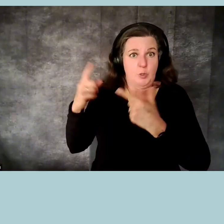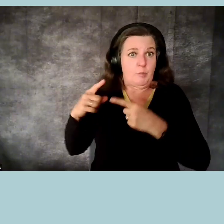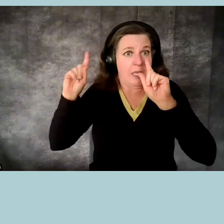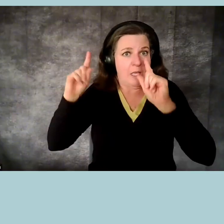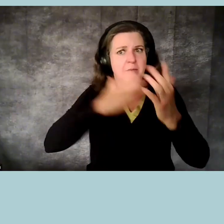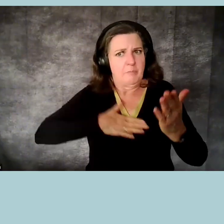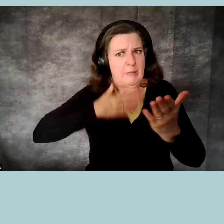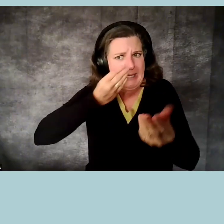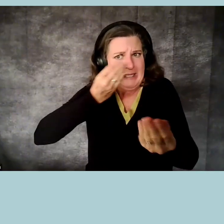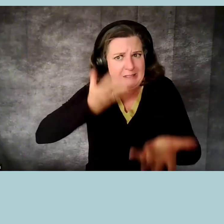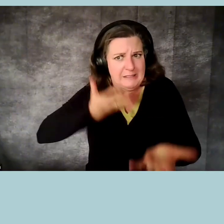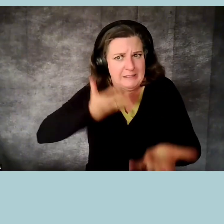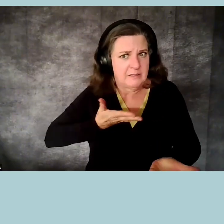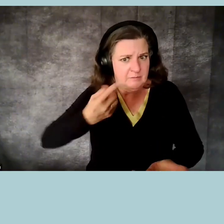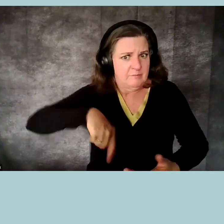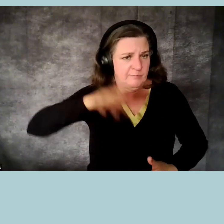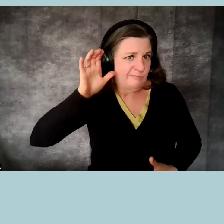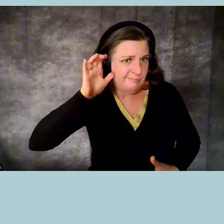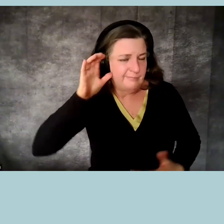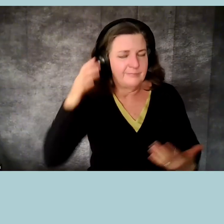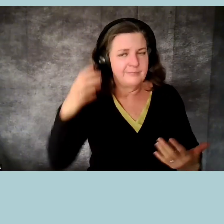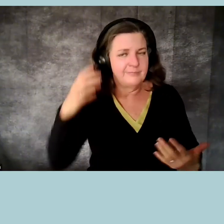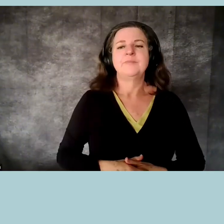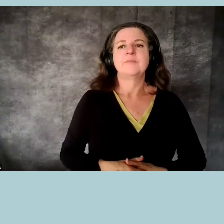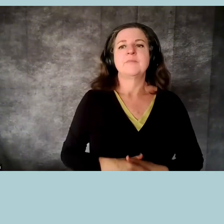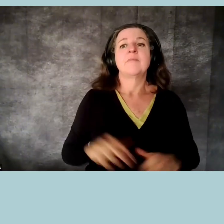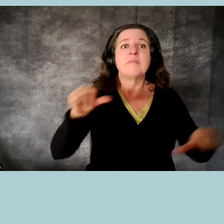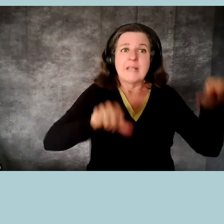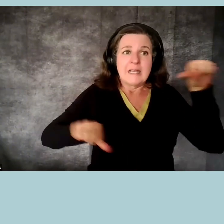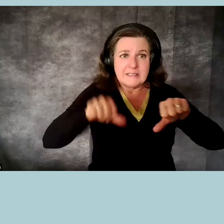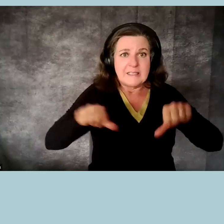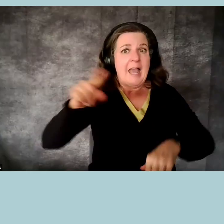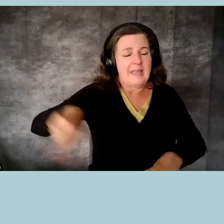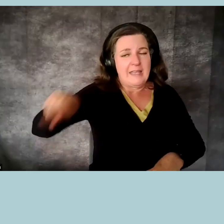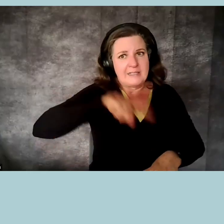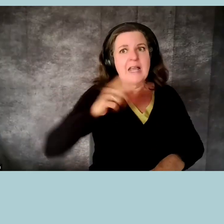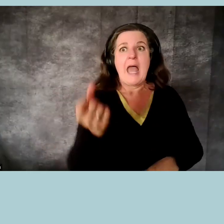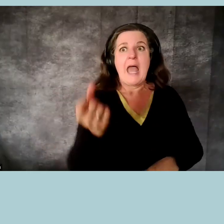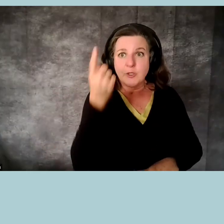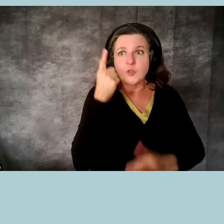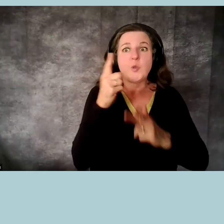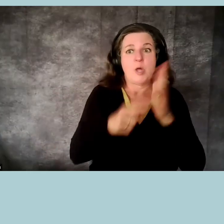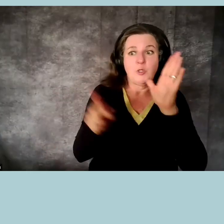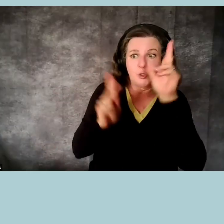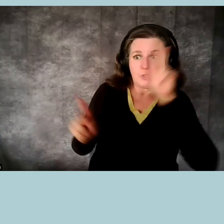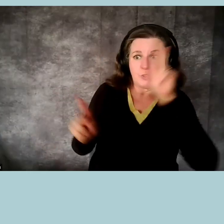um science needs to understand what the people think is important and that's how we get you know certain